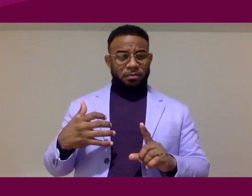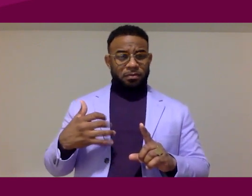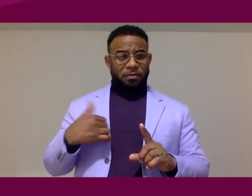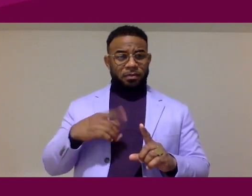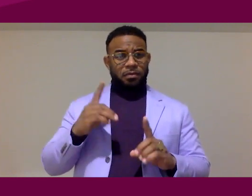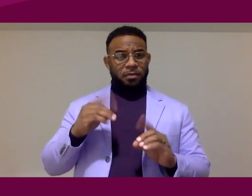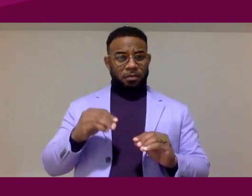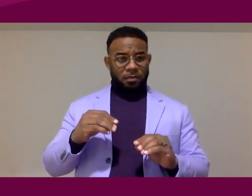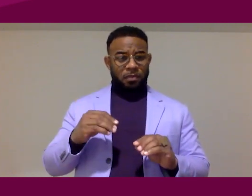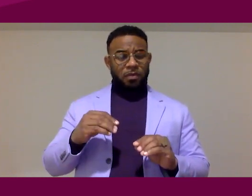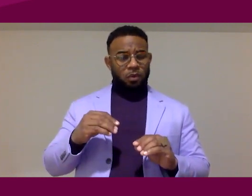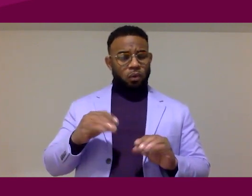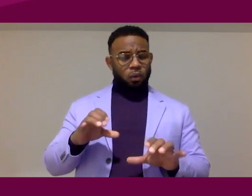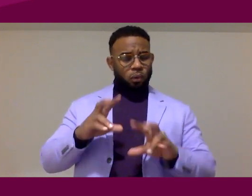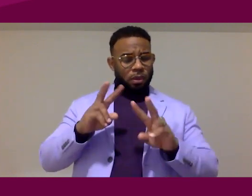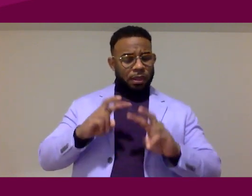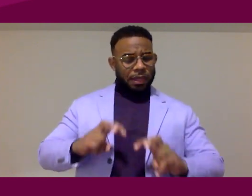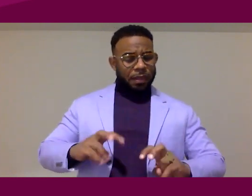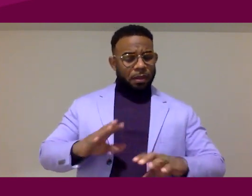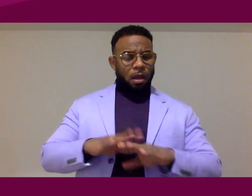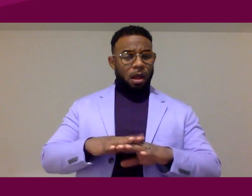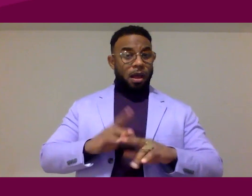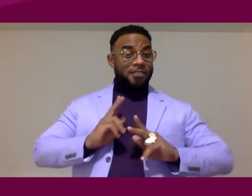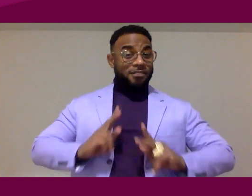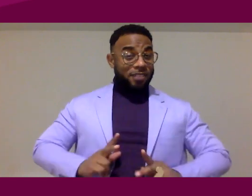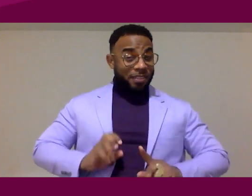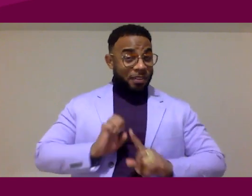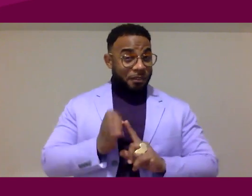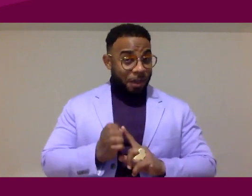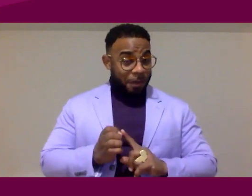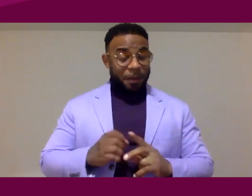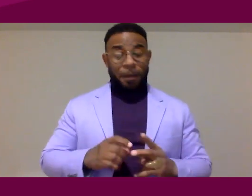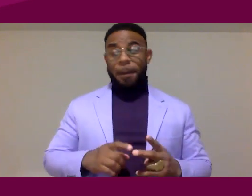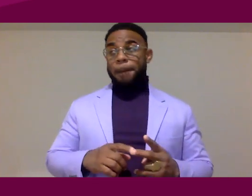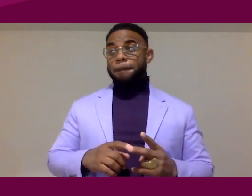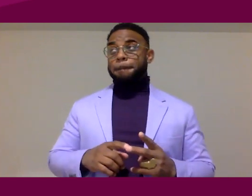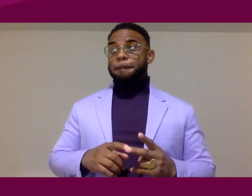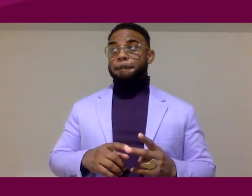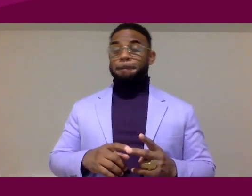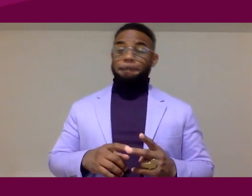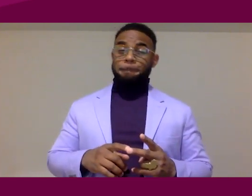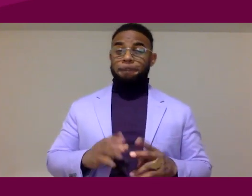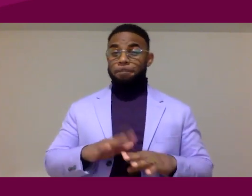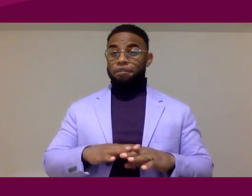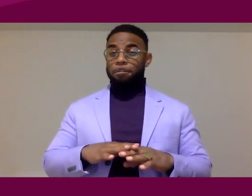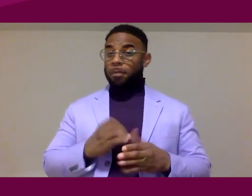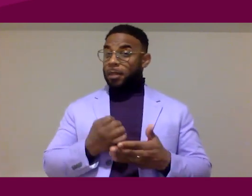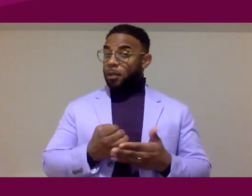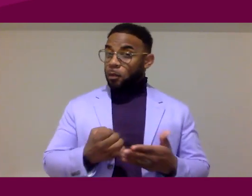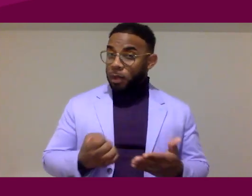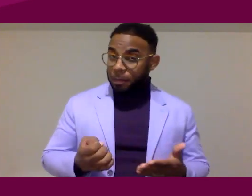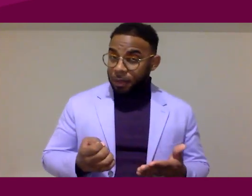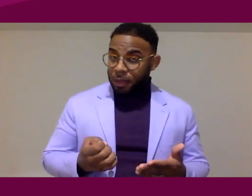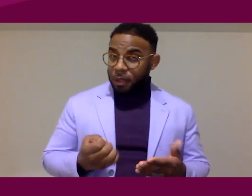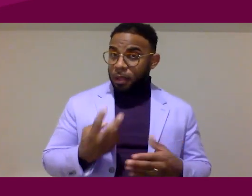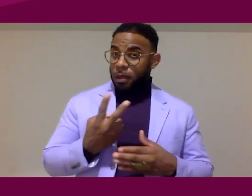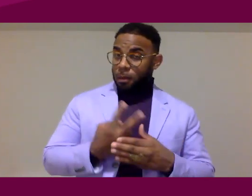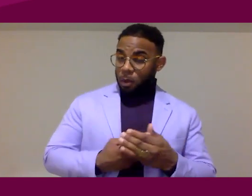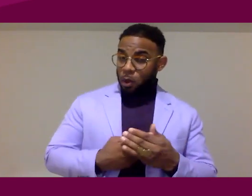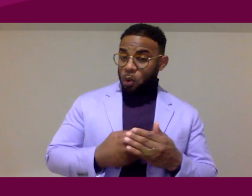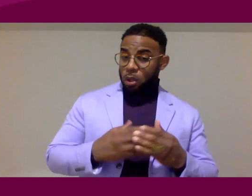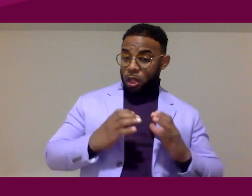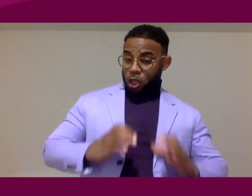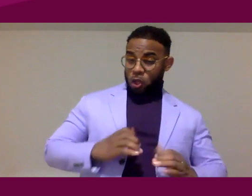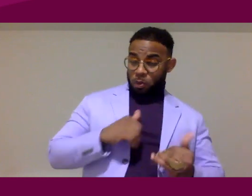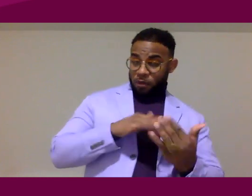We do do assessments on physical environments, on equipment, both customer facing equipment